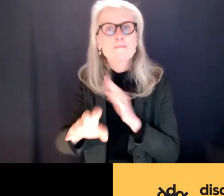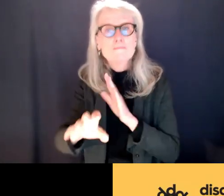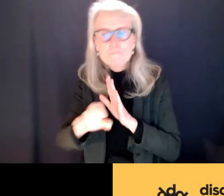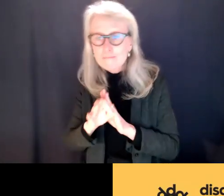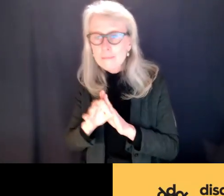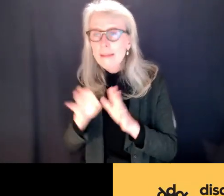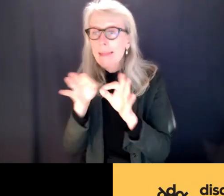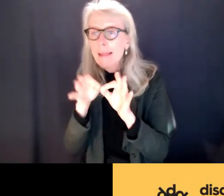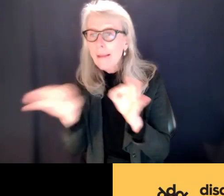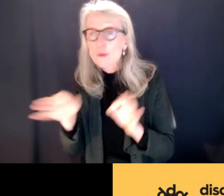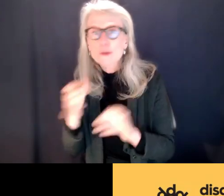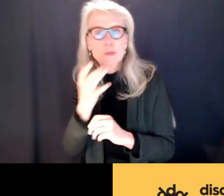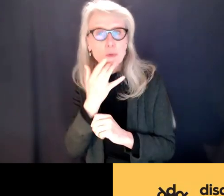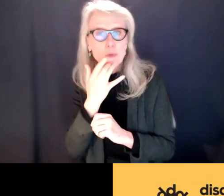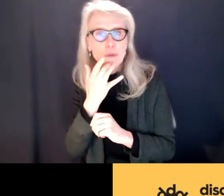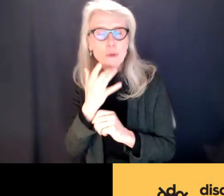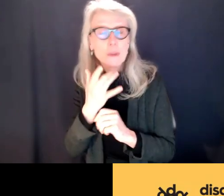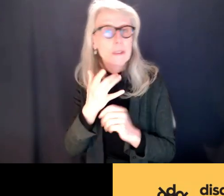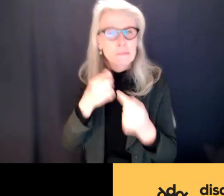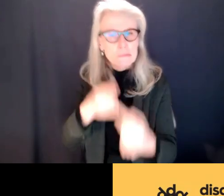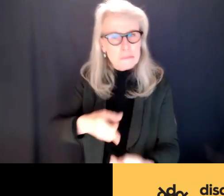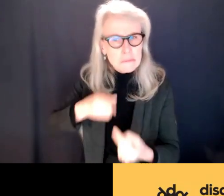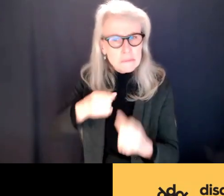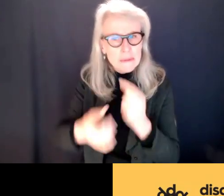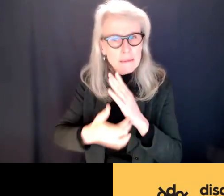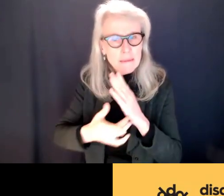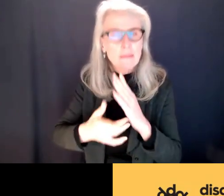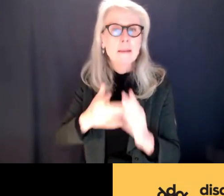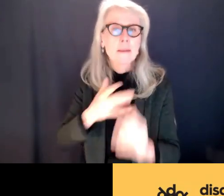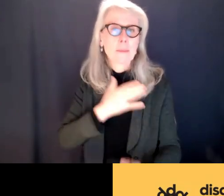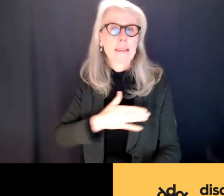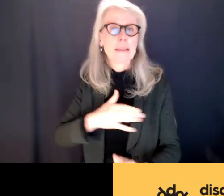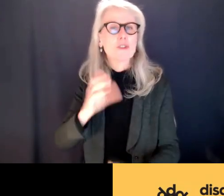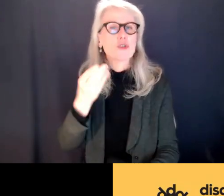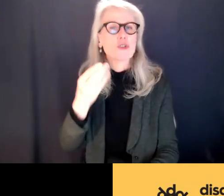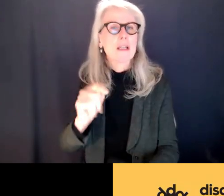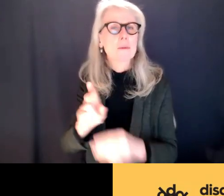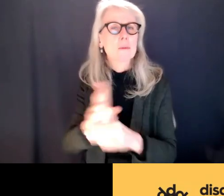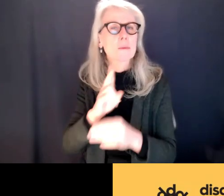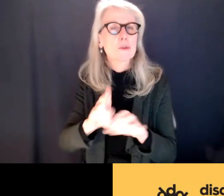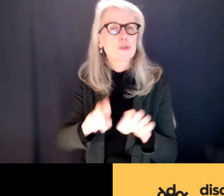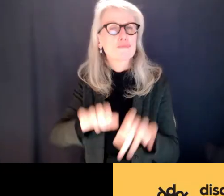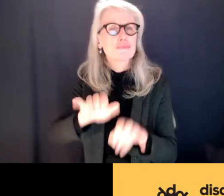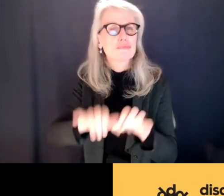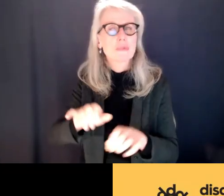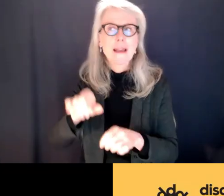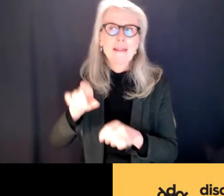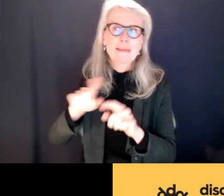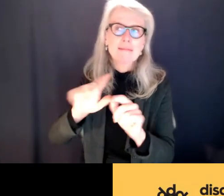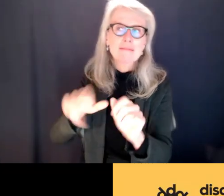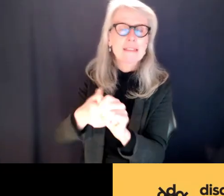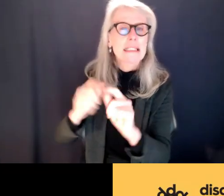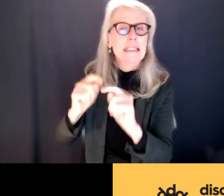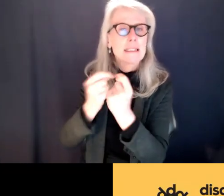encounter any issues, please send a note in our chat and our team will help as best as we can. At